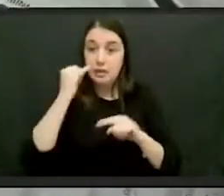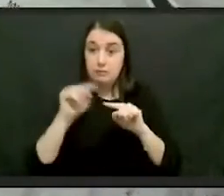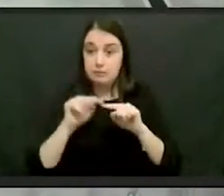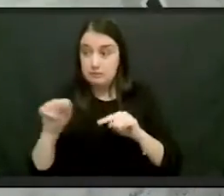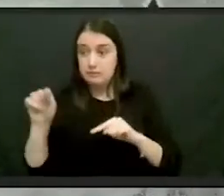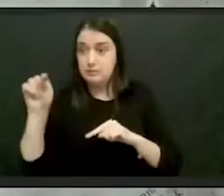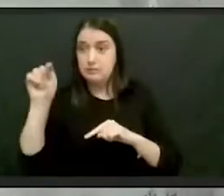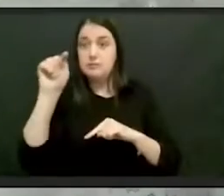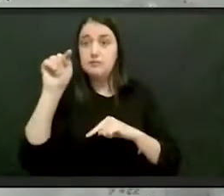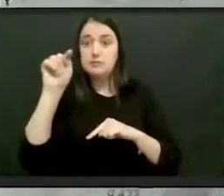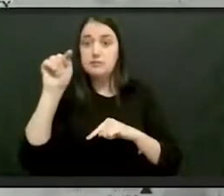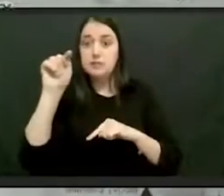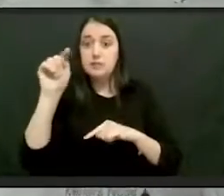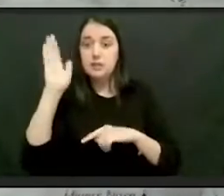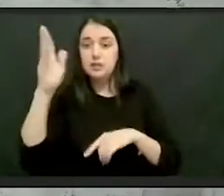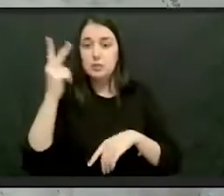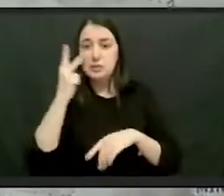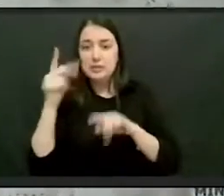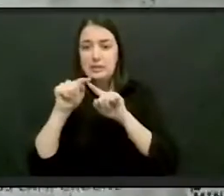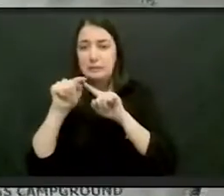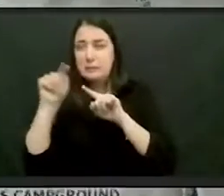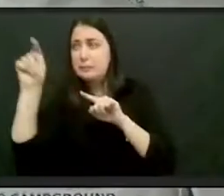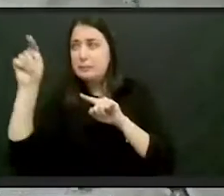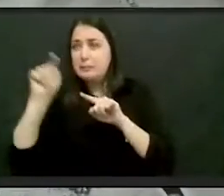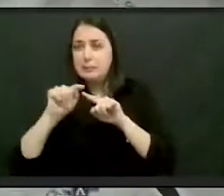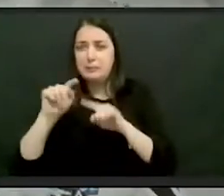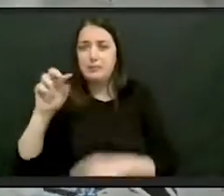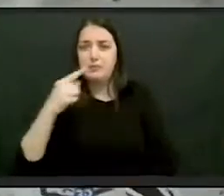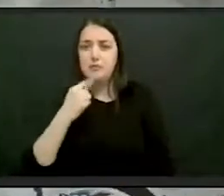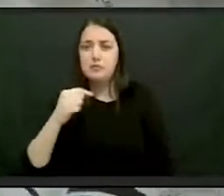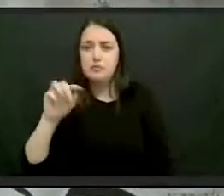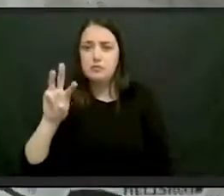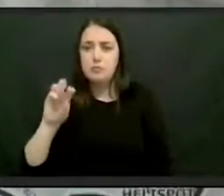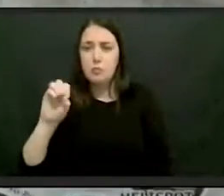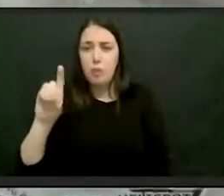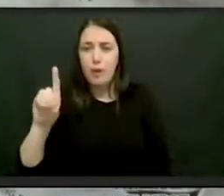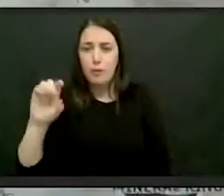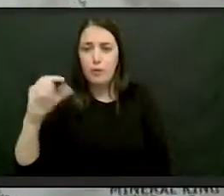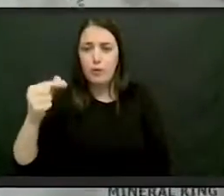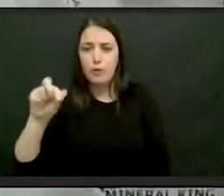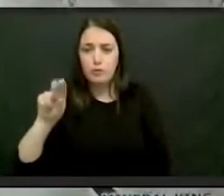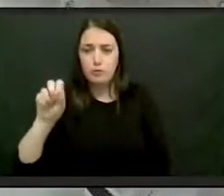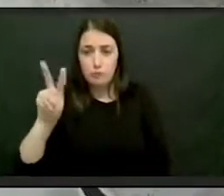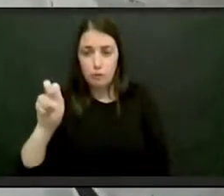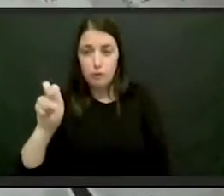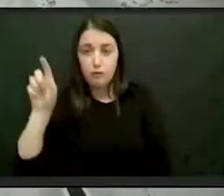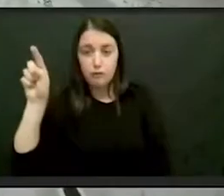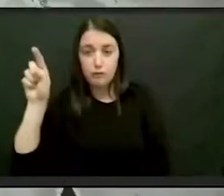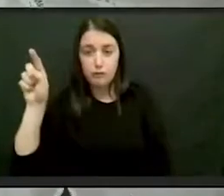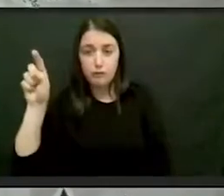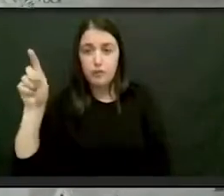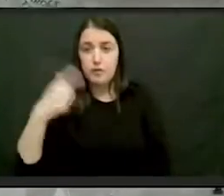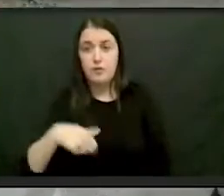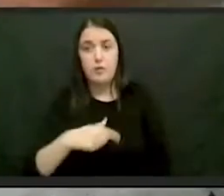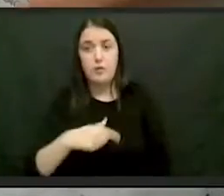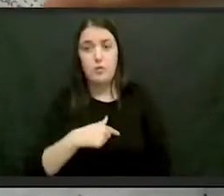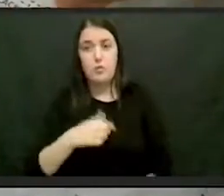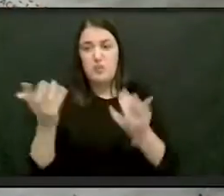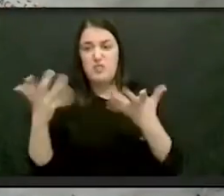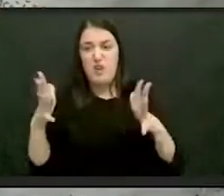towards this Redwood Grove. This Redwood grove that sits right out here. We've got retardant all around that. We doubled up on the retardant today. We're able to fly